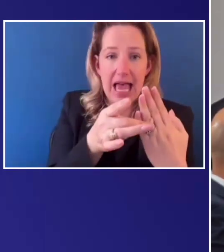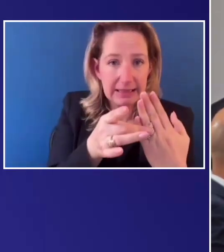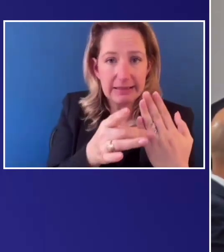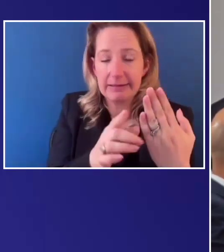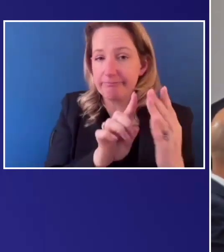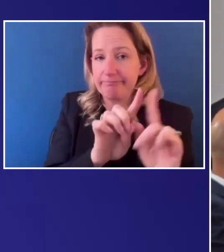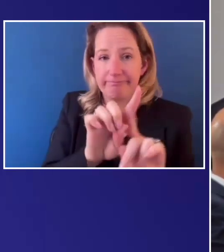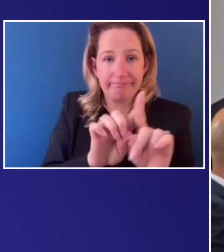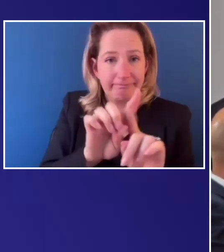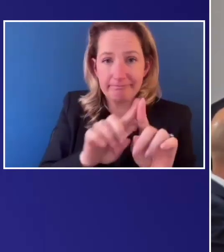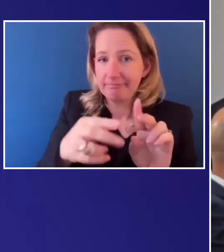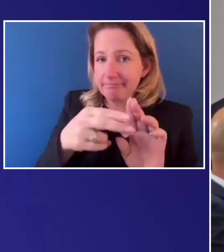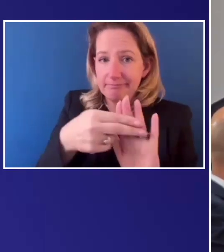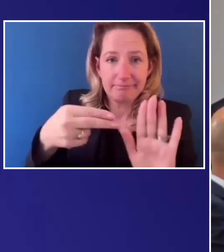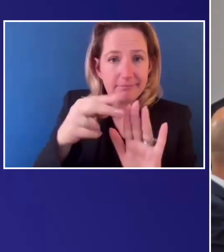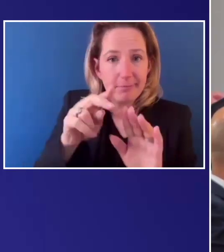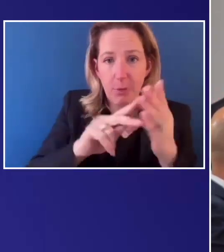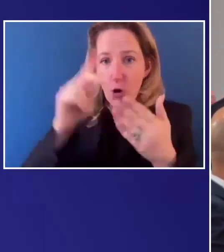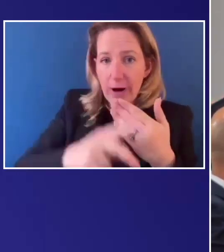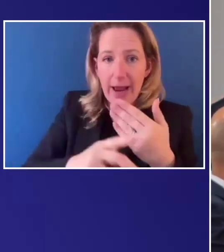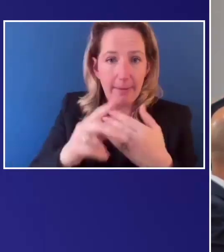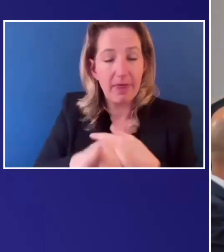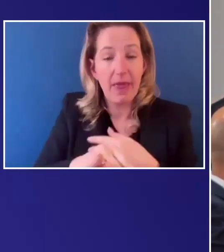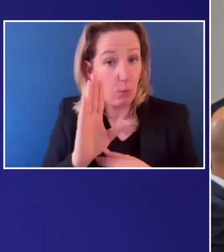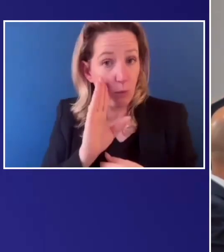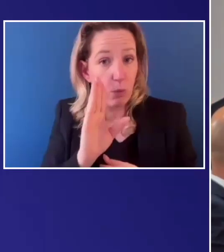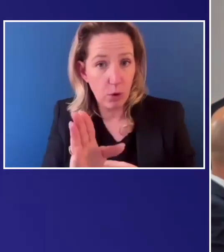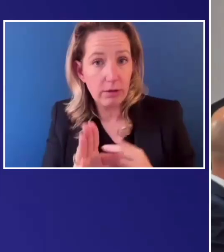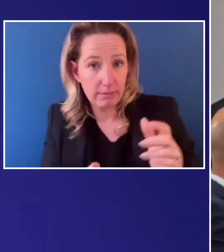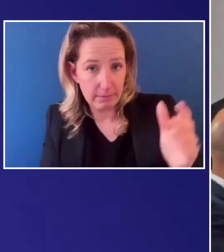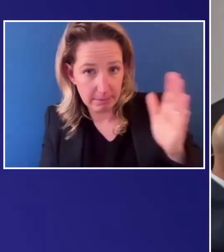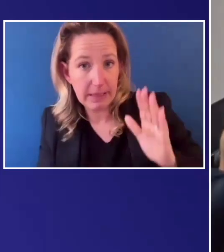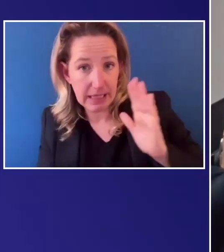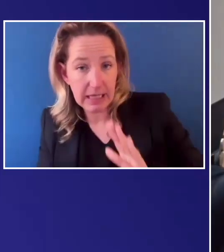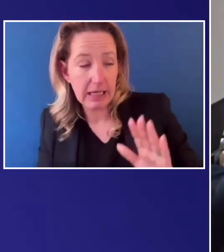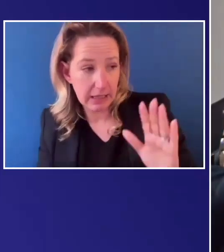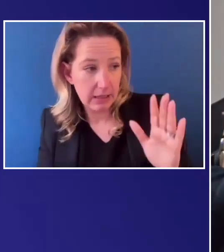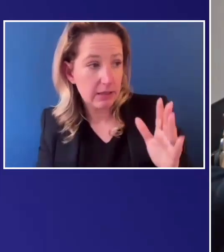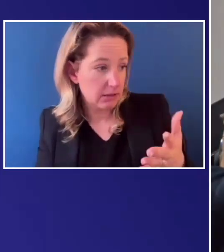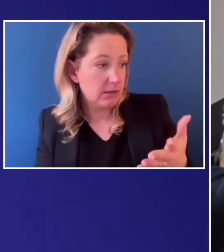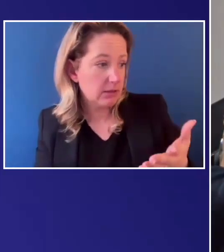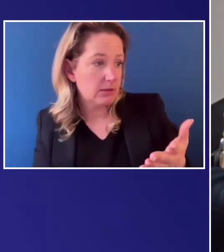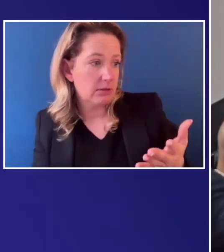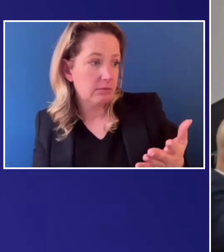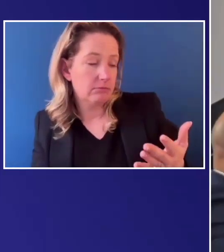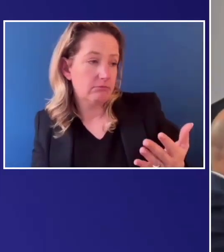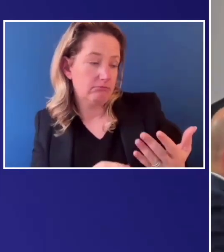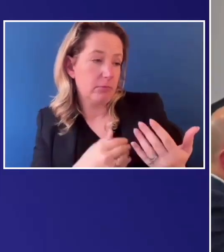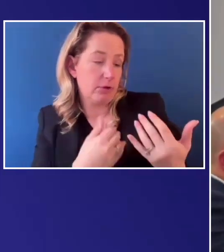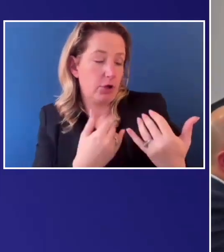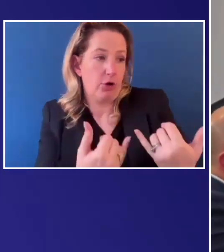graduate programs under the prior definition or the definition that currently exists in the law. And my question would